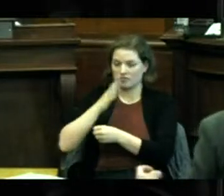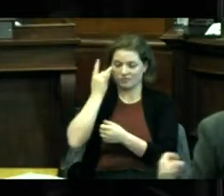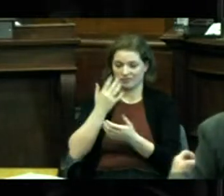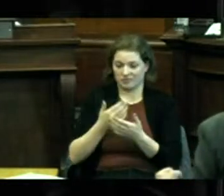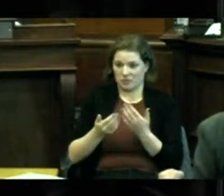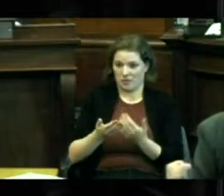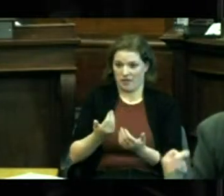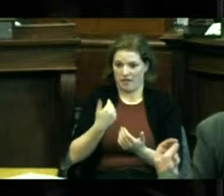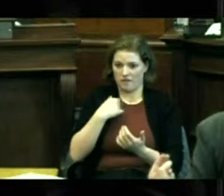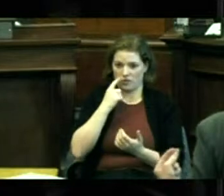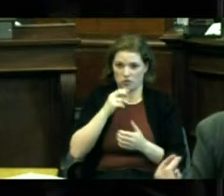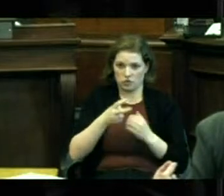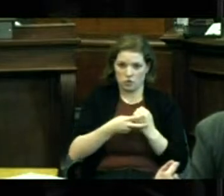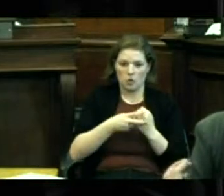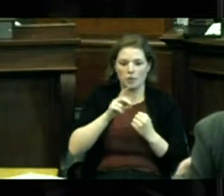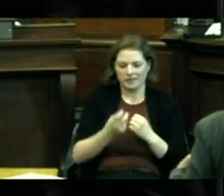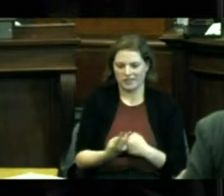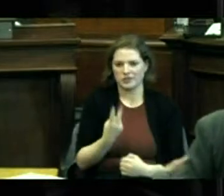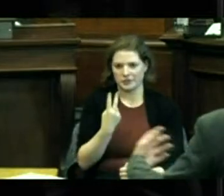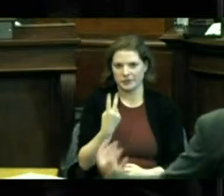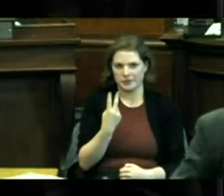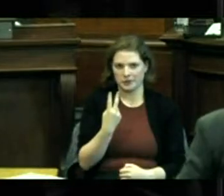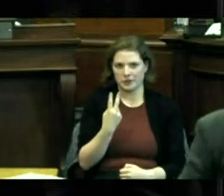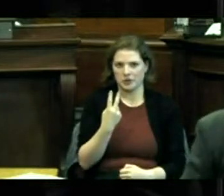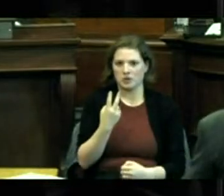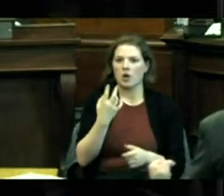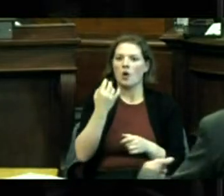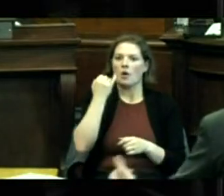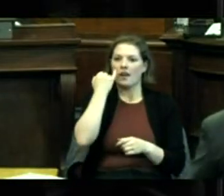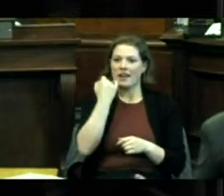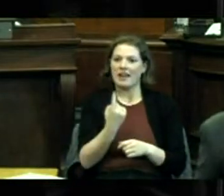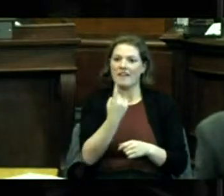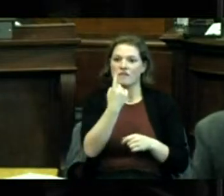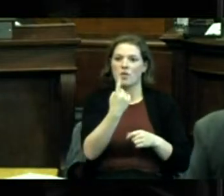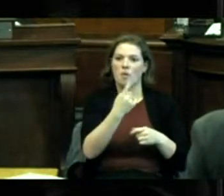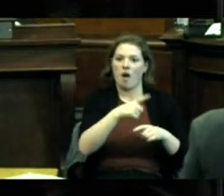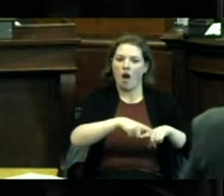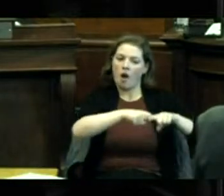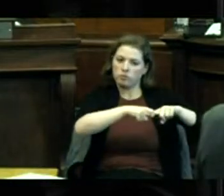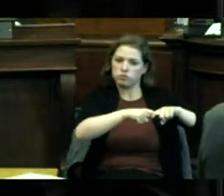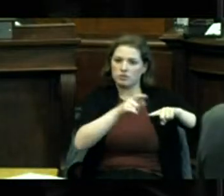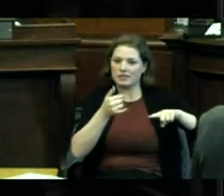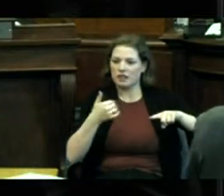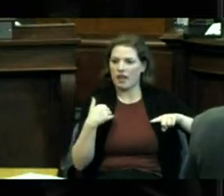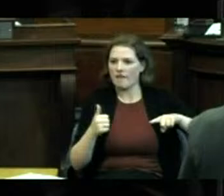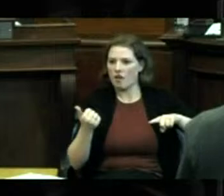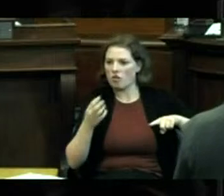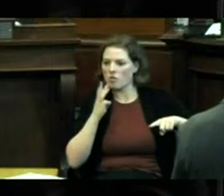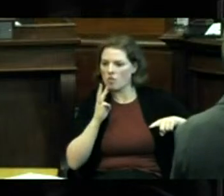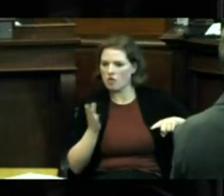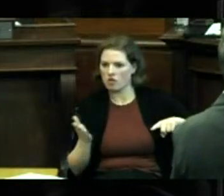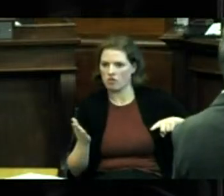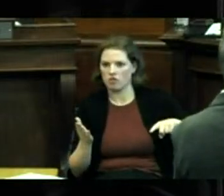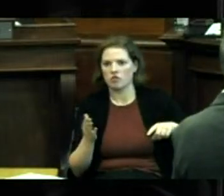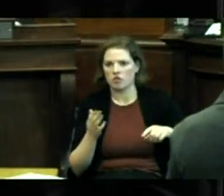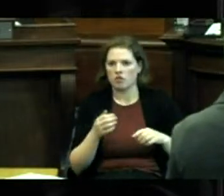redundant or additional storage at another location, because whatever we have for storage, we